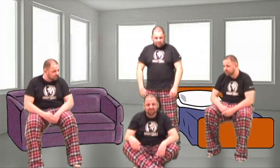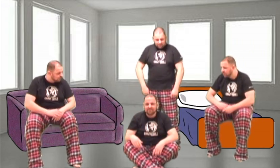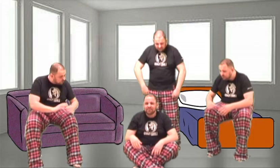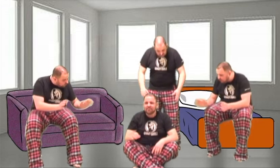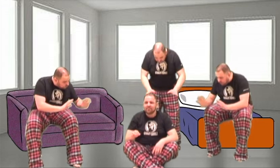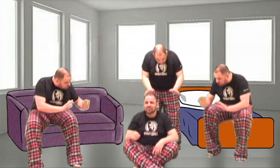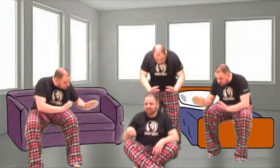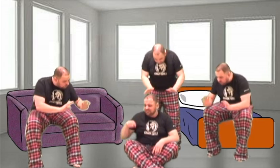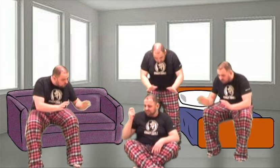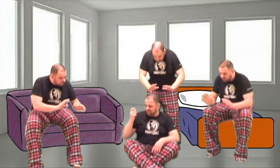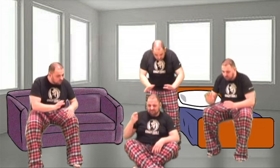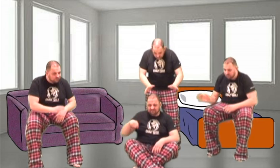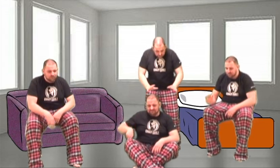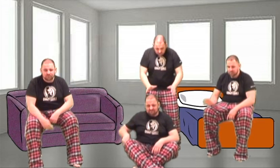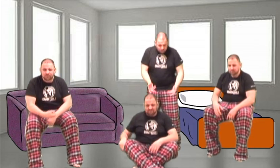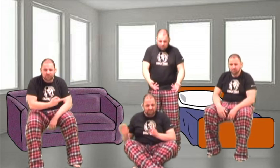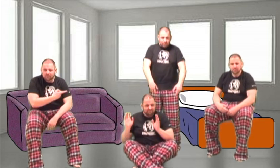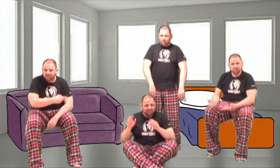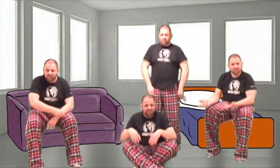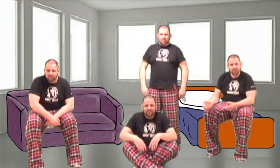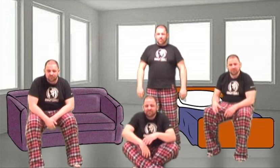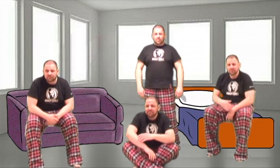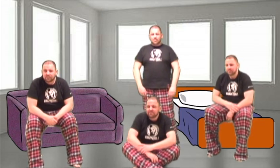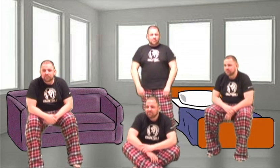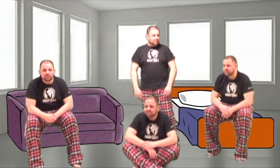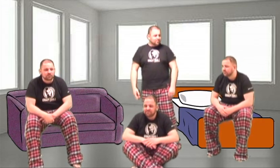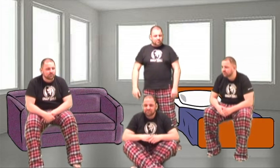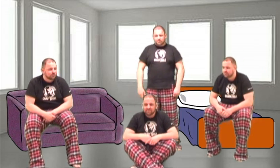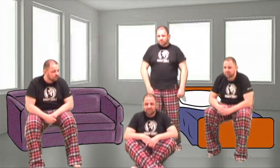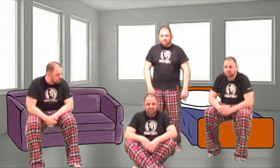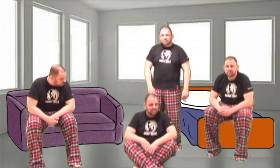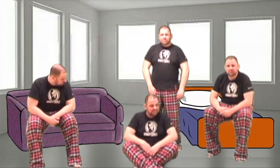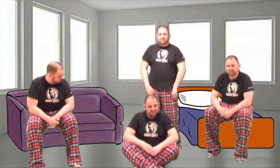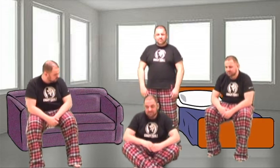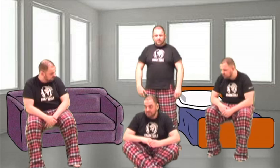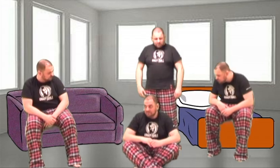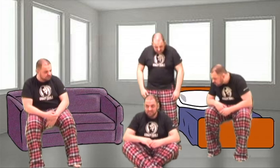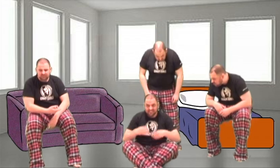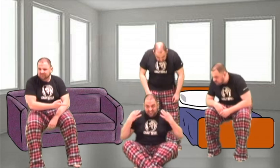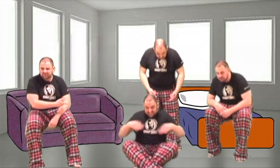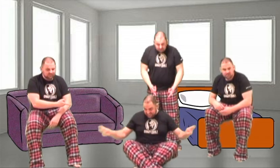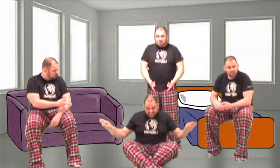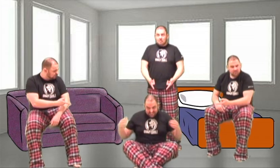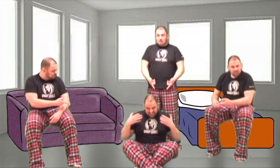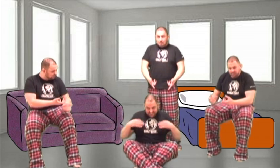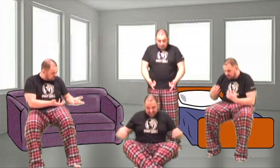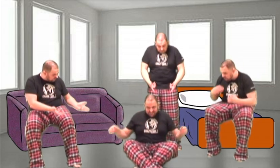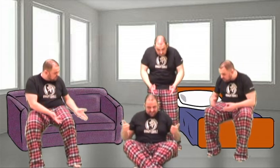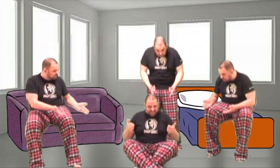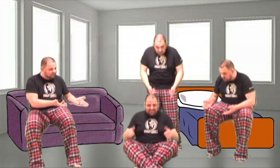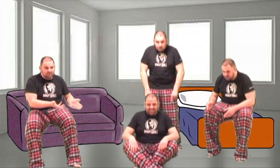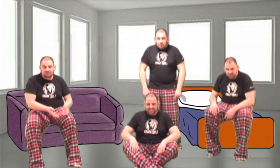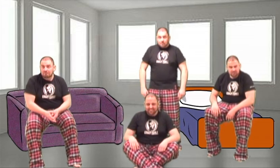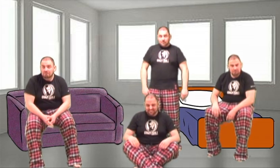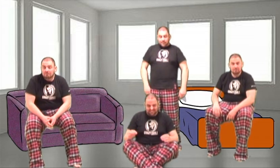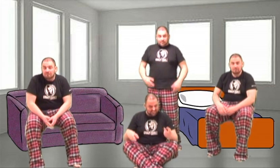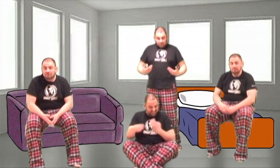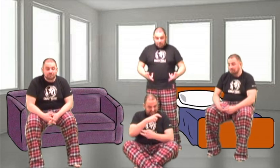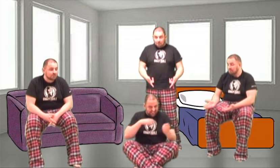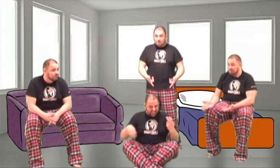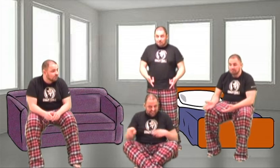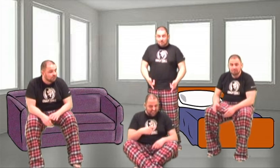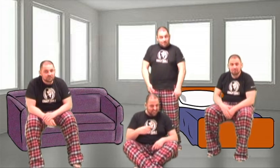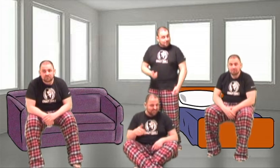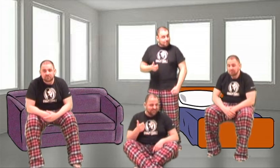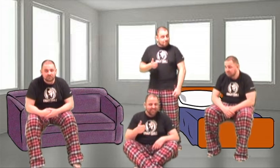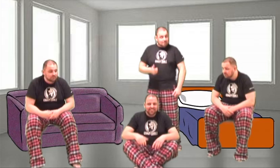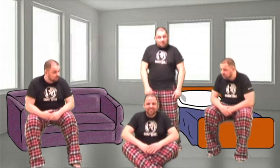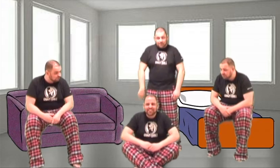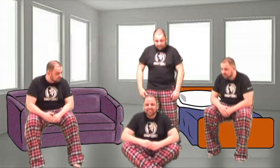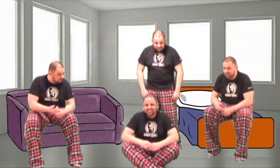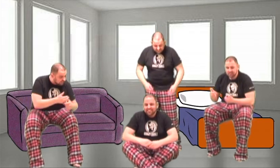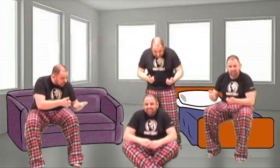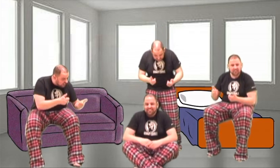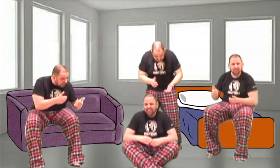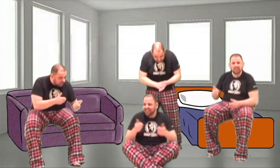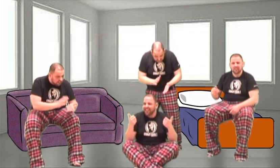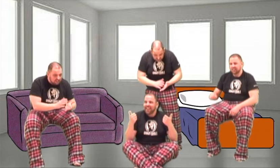Yeah, yeah, yeah, yeah, yeah Yeah, yeah, yeah, yeah, yeah, yeah